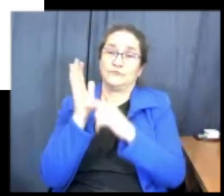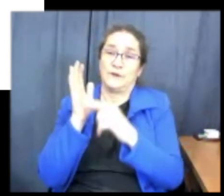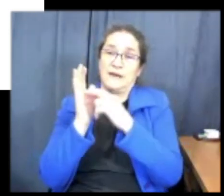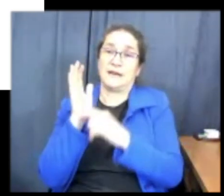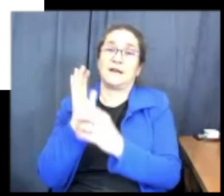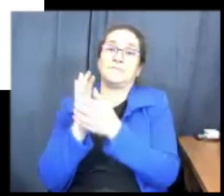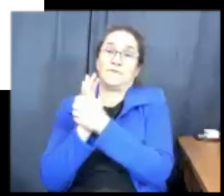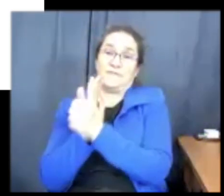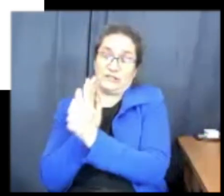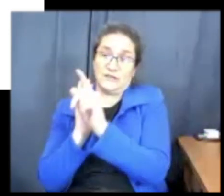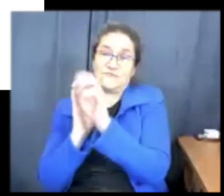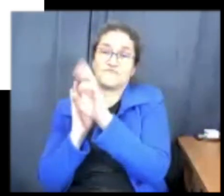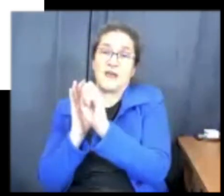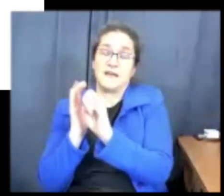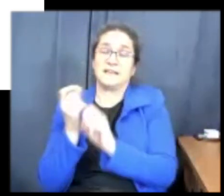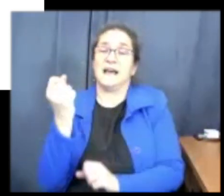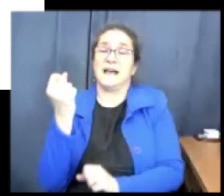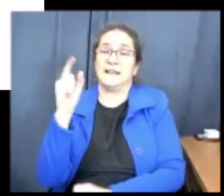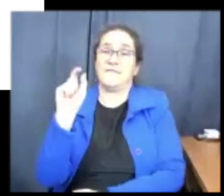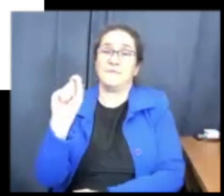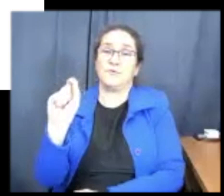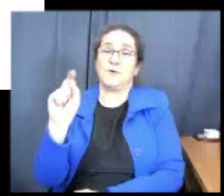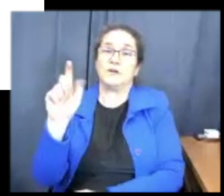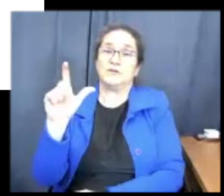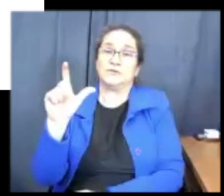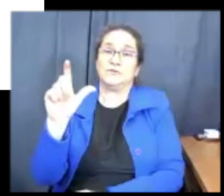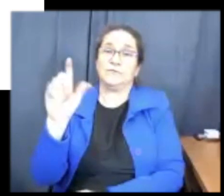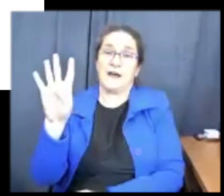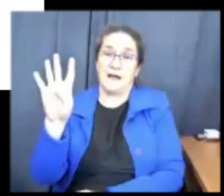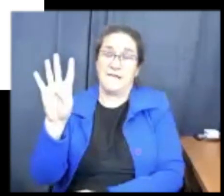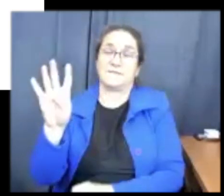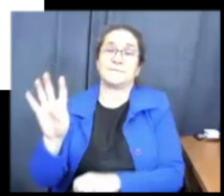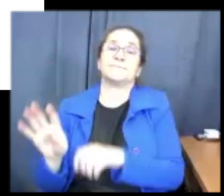the district scored 11.25%, and in 2016-2017